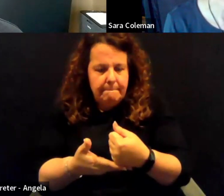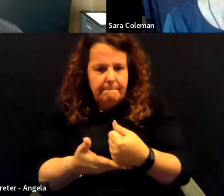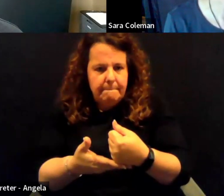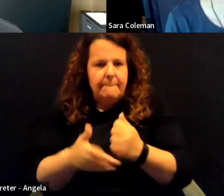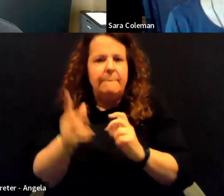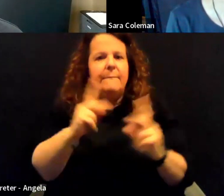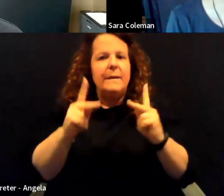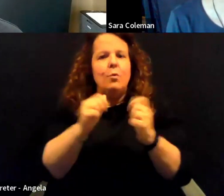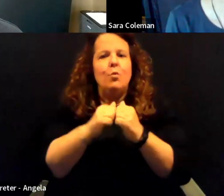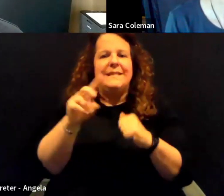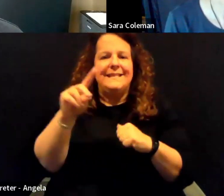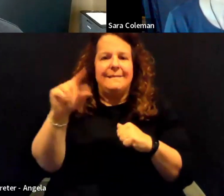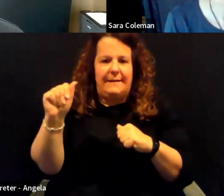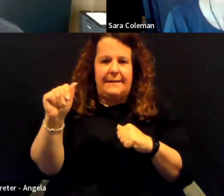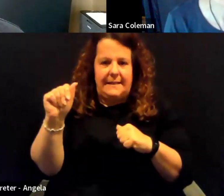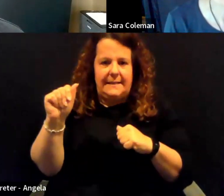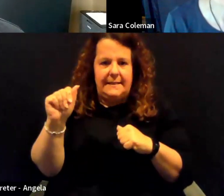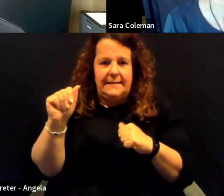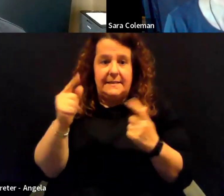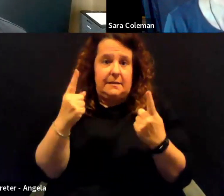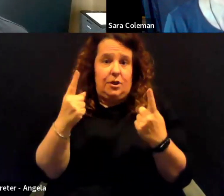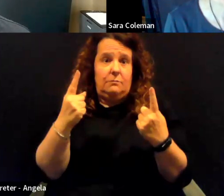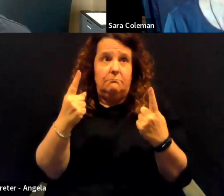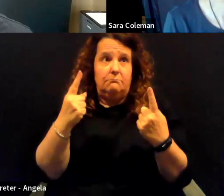people with disabilities achieve whatever dream they want to.